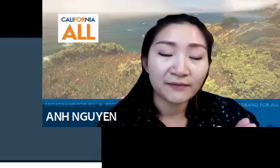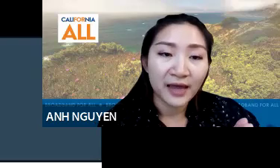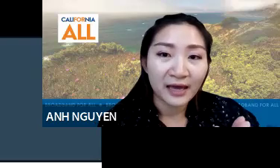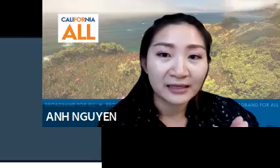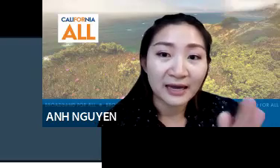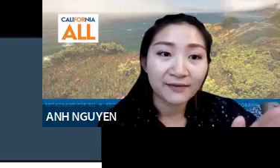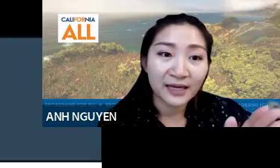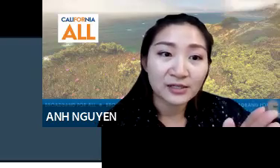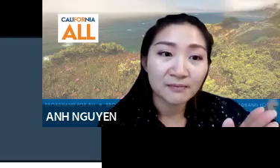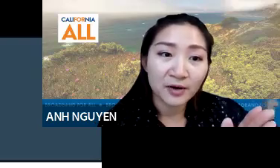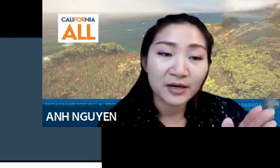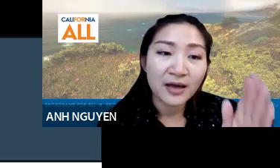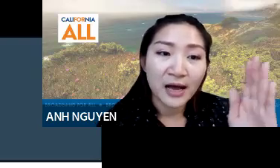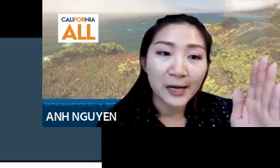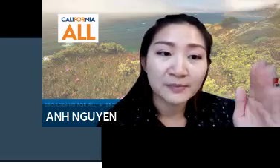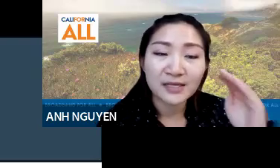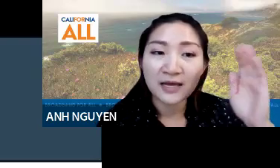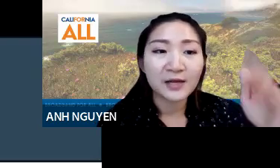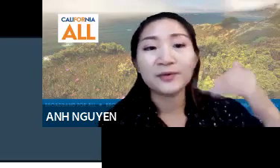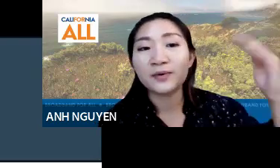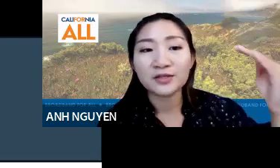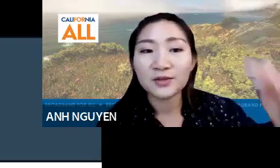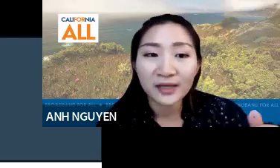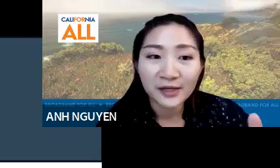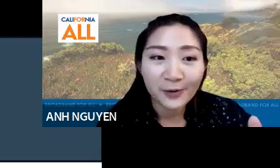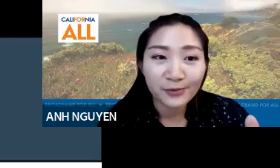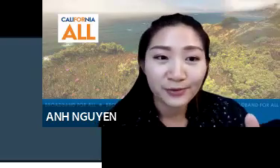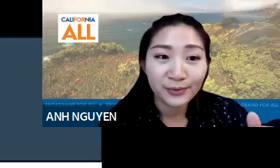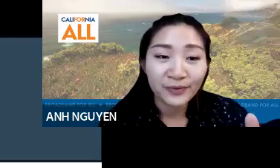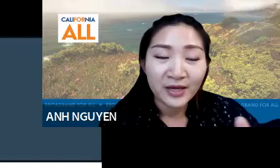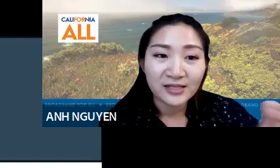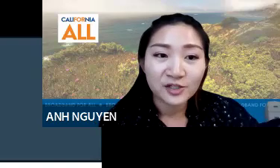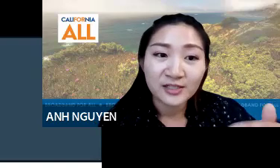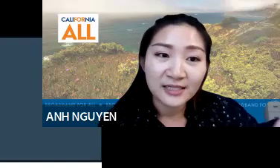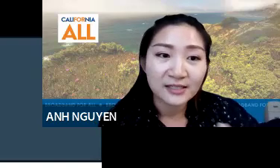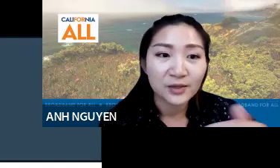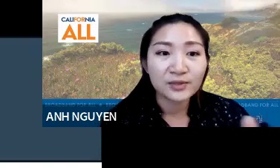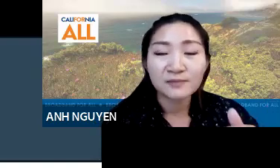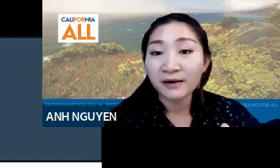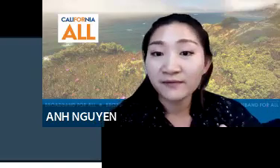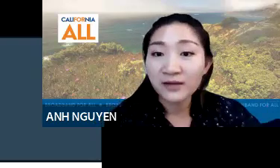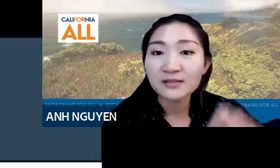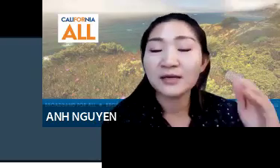left hand navigation bar. Say, you know, you want to quickly go through Section 6 due to benefits,